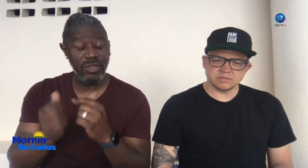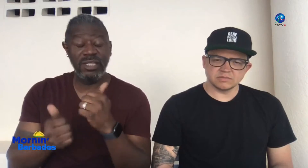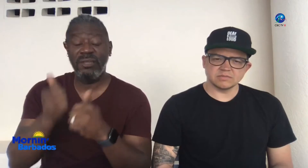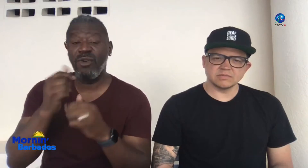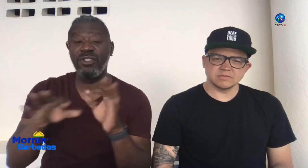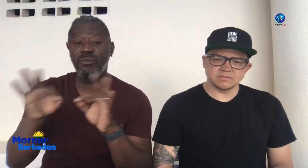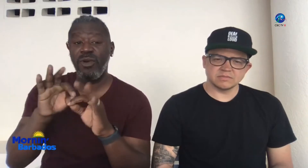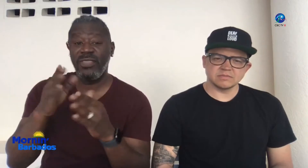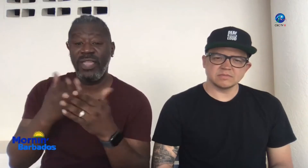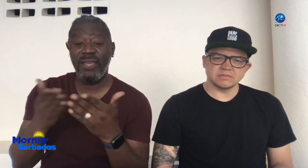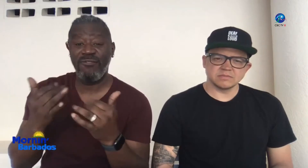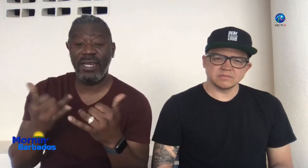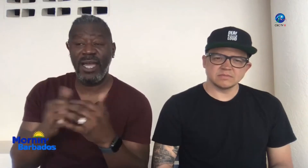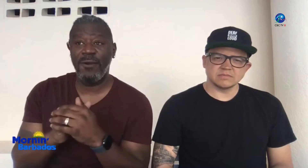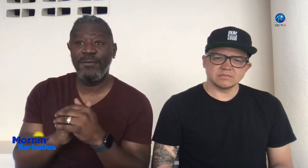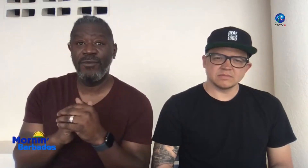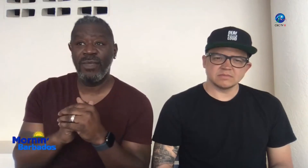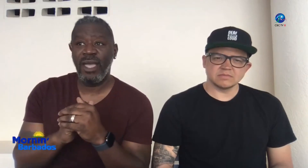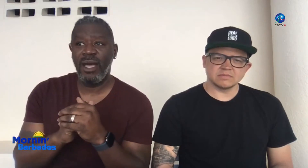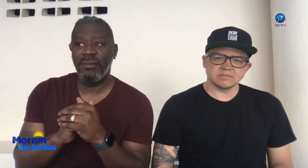which is the most important thing right now um